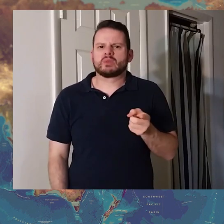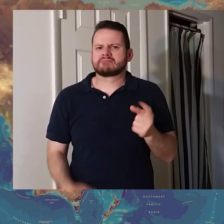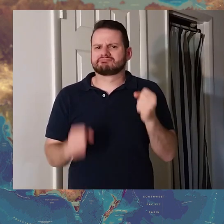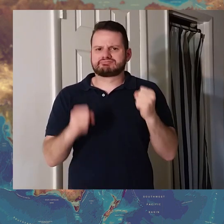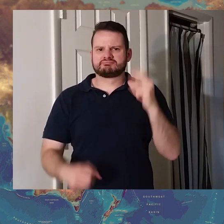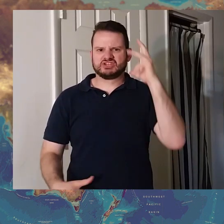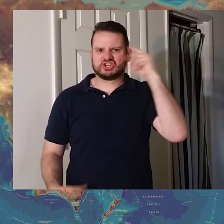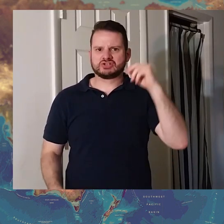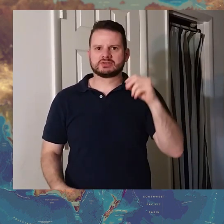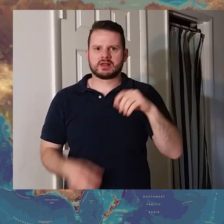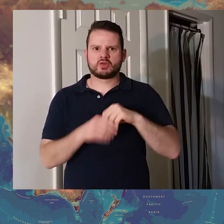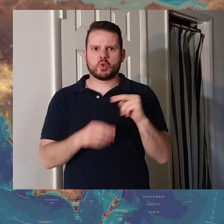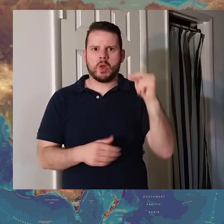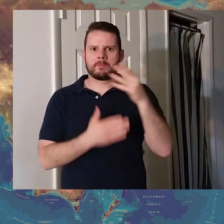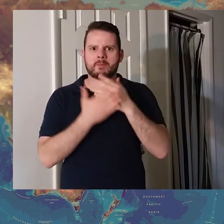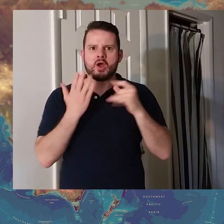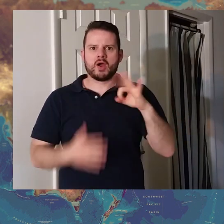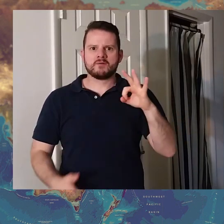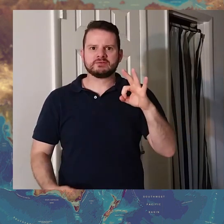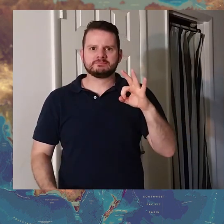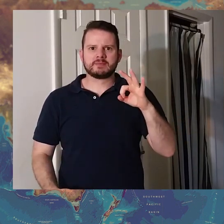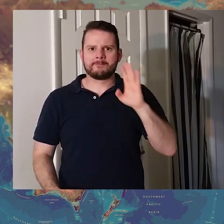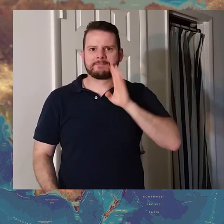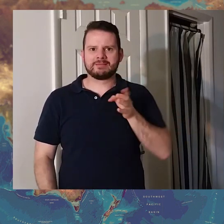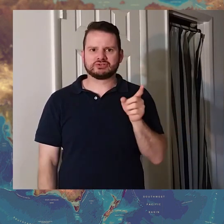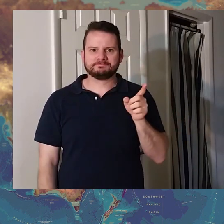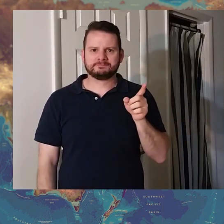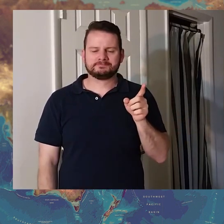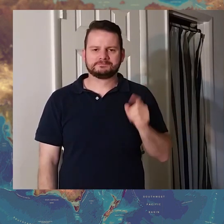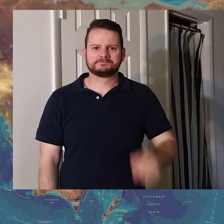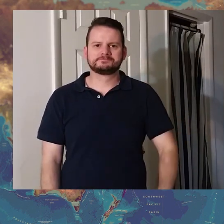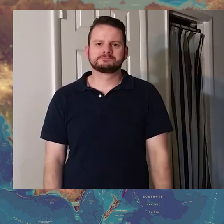Dutch language is widely spoken in the north part of Belgium.